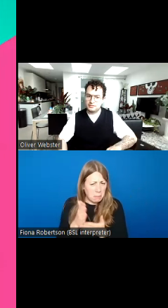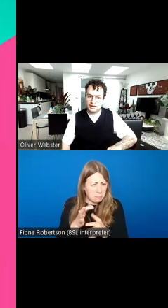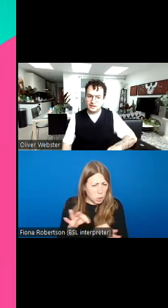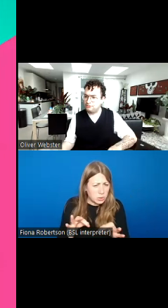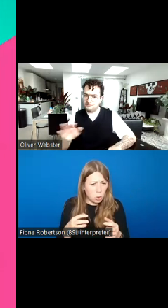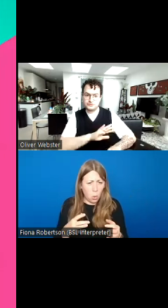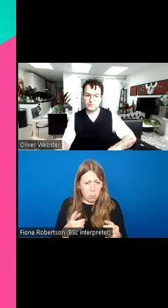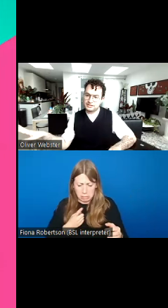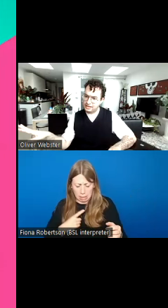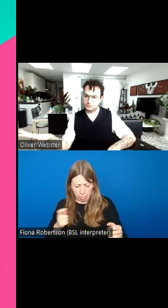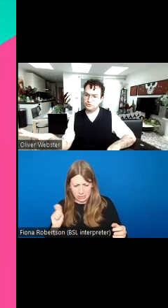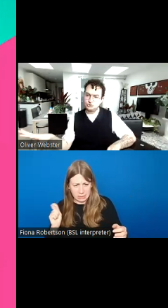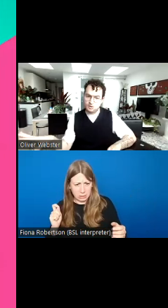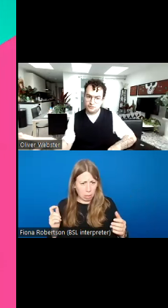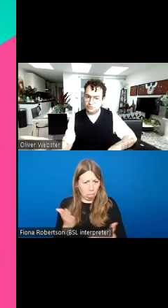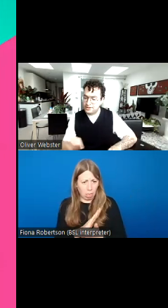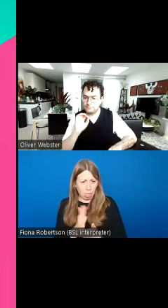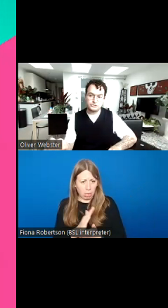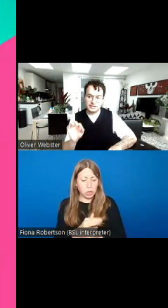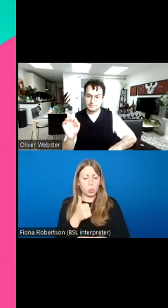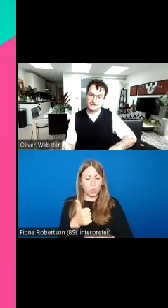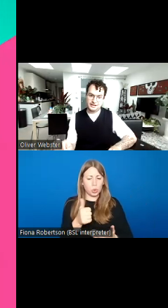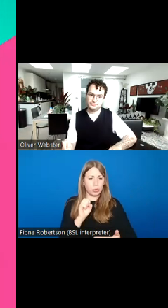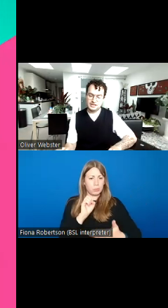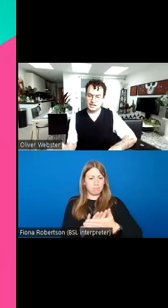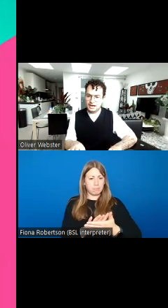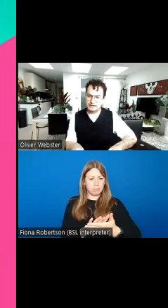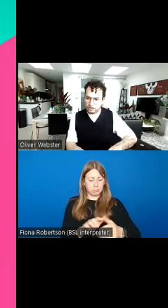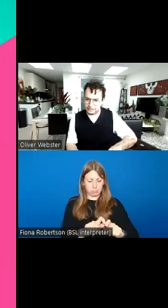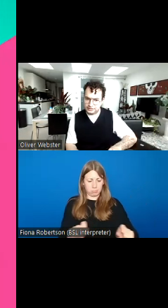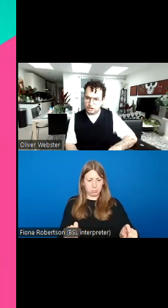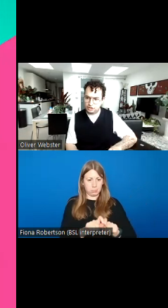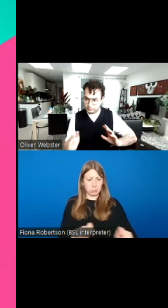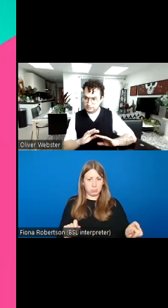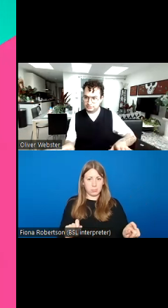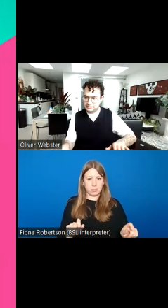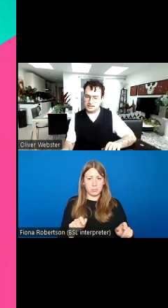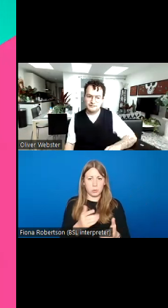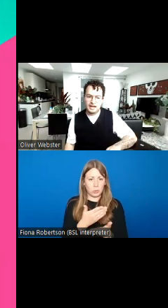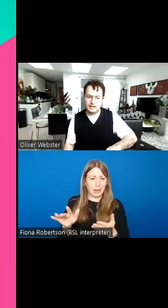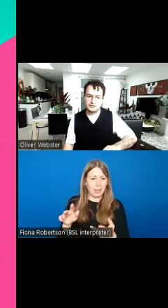then they'll have no indication whatsoever that there's any music playing. I had a colleague who was completely deaf.